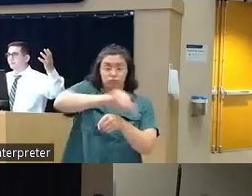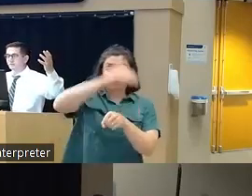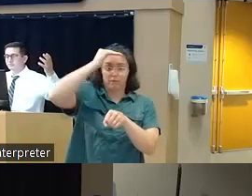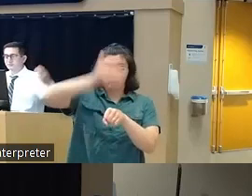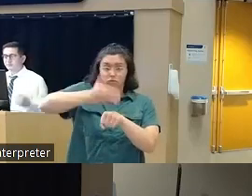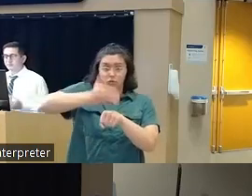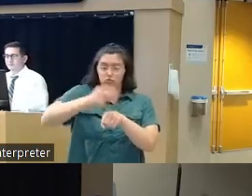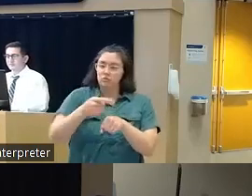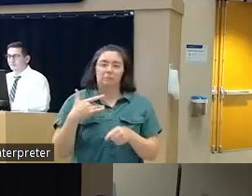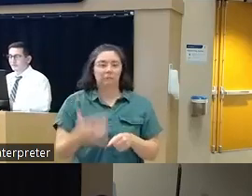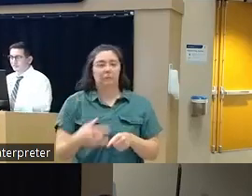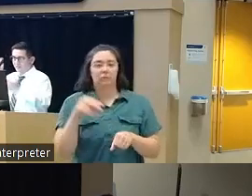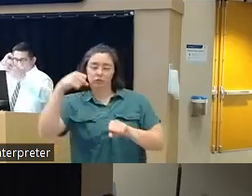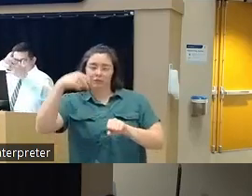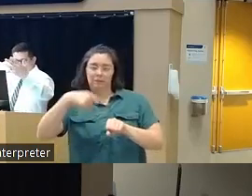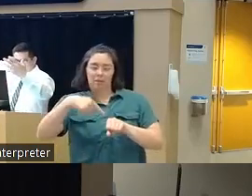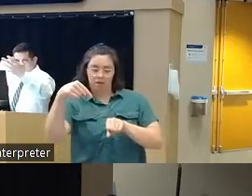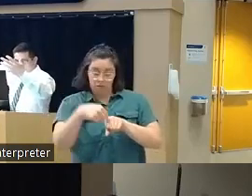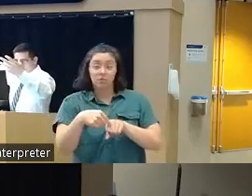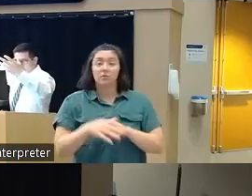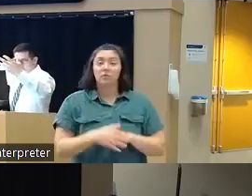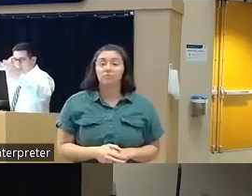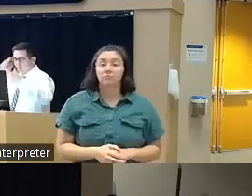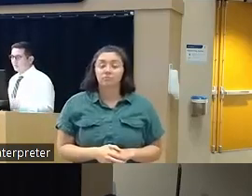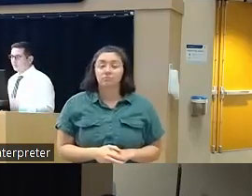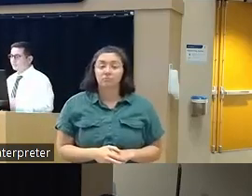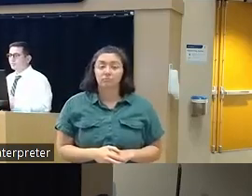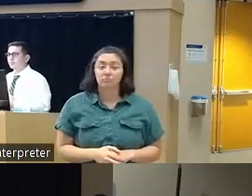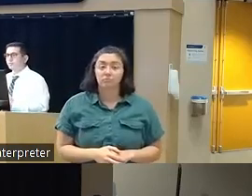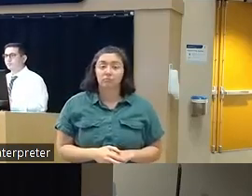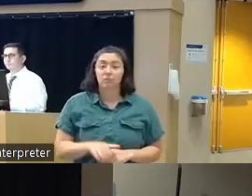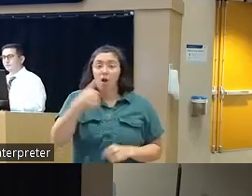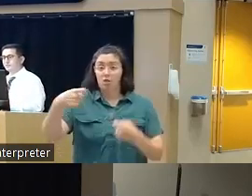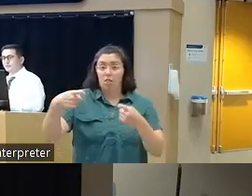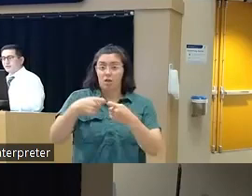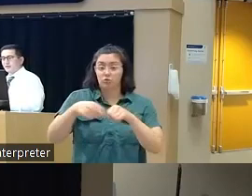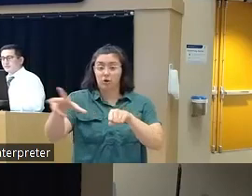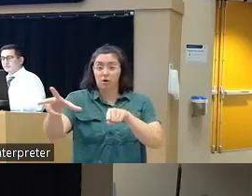what everybody uses to to stimulate and then they put the other uh electrode or sponge on